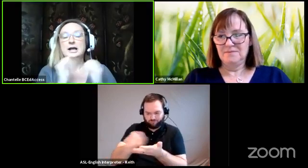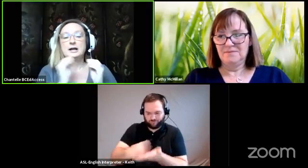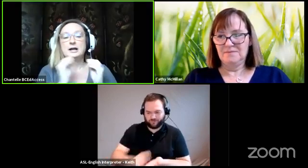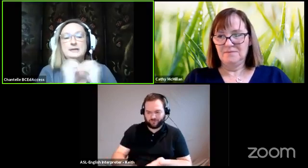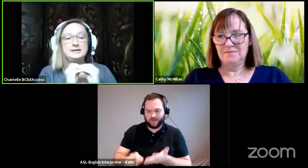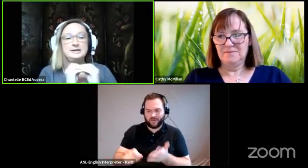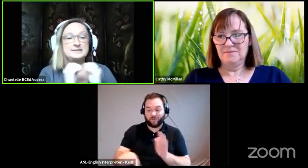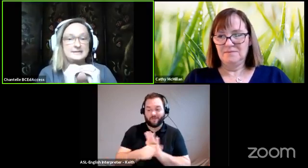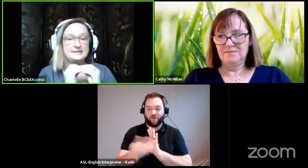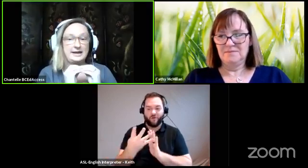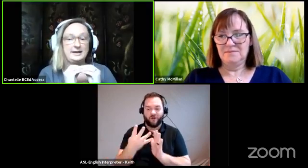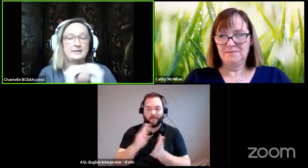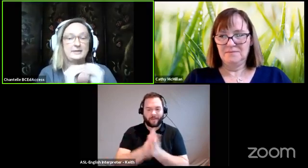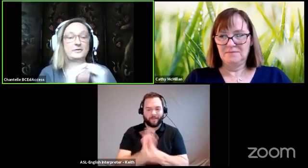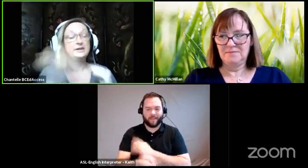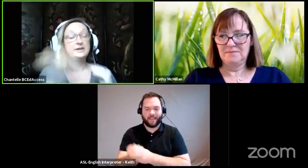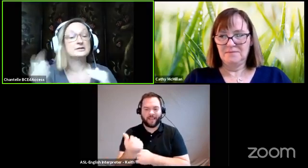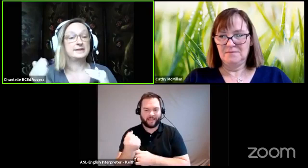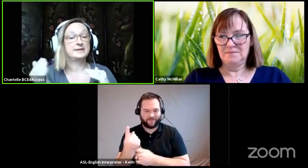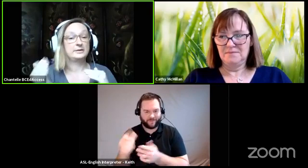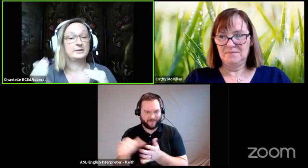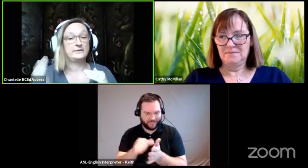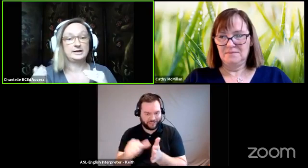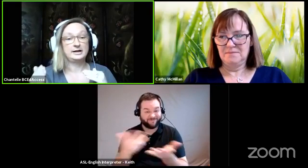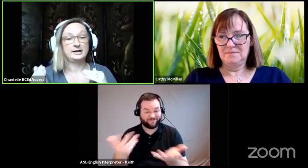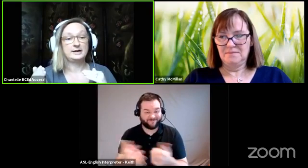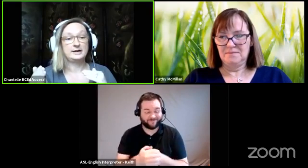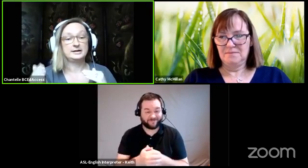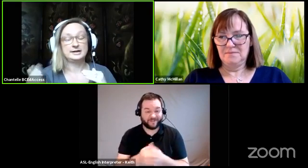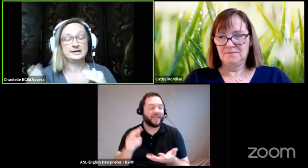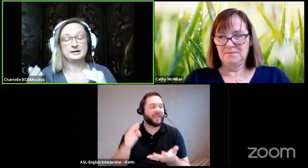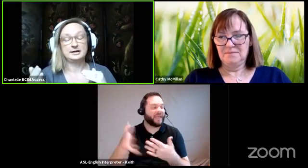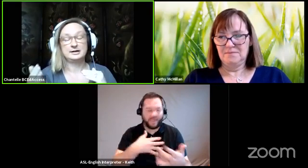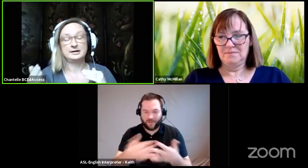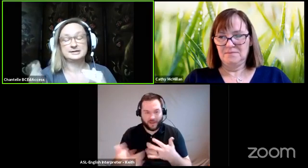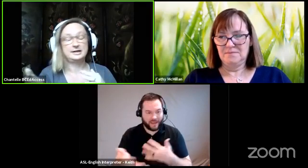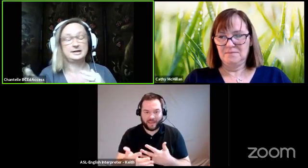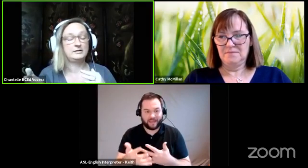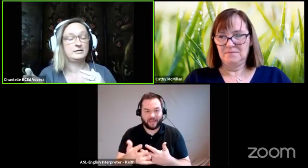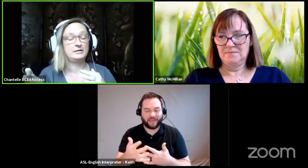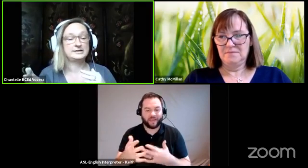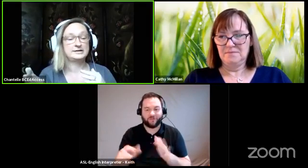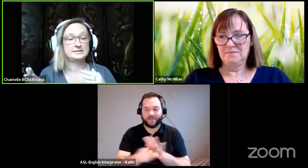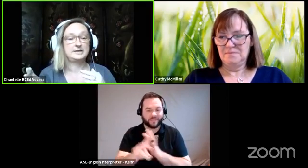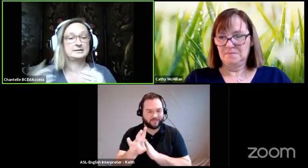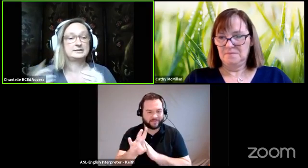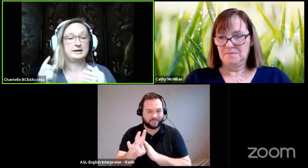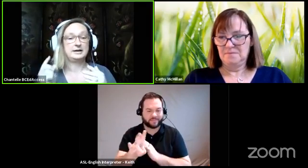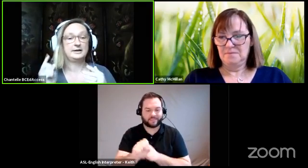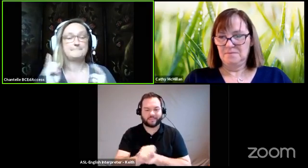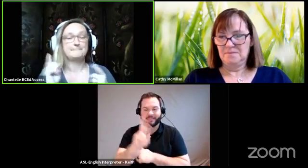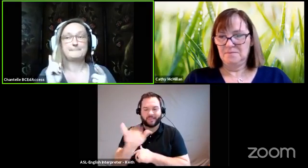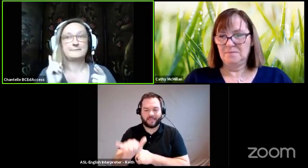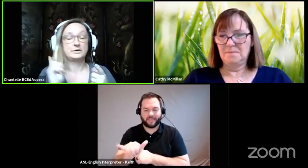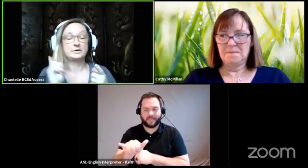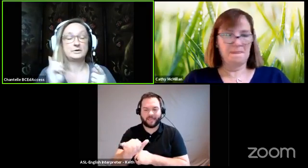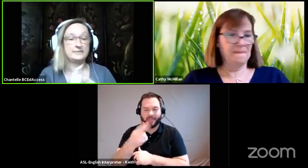writing it down, and it was I got up to 11 pages too great for. Needless to say, three Needless to say, three years later We finally got a dog. sonny